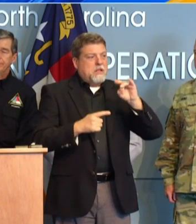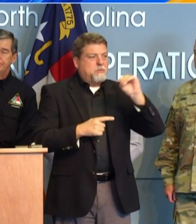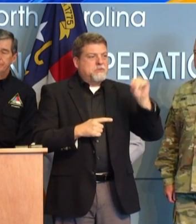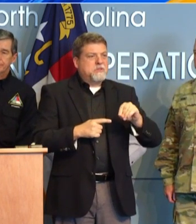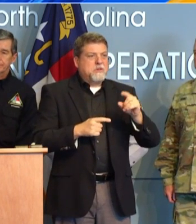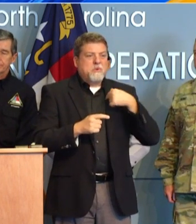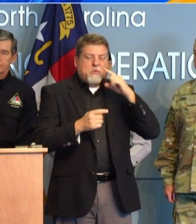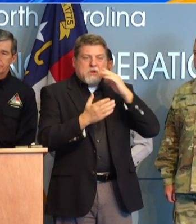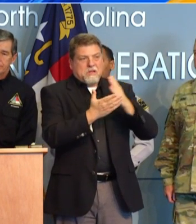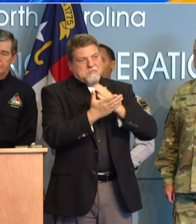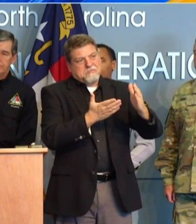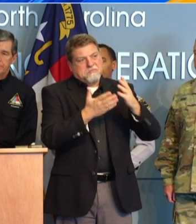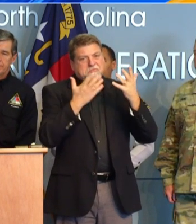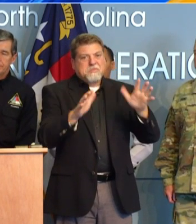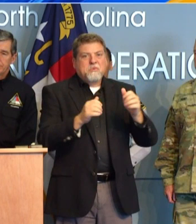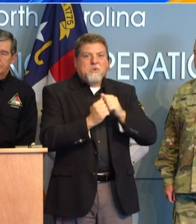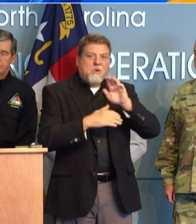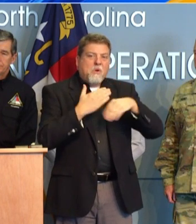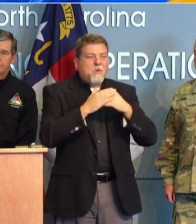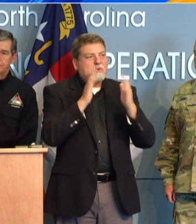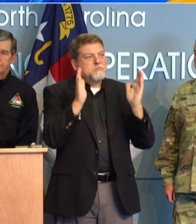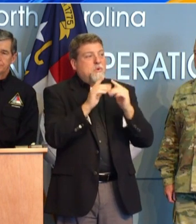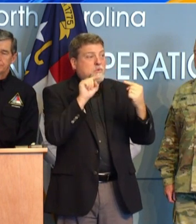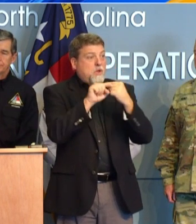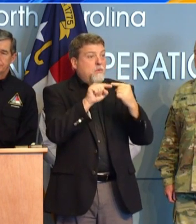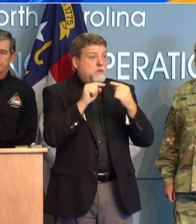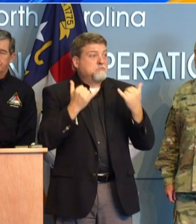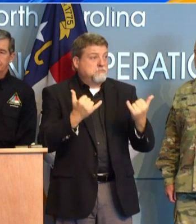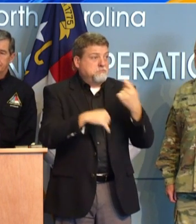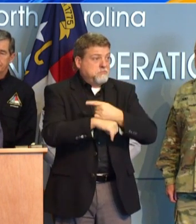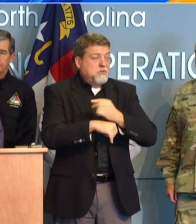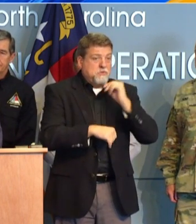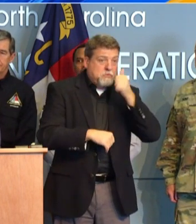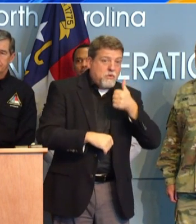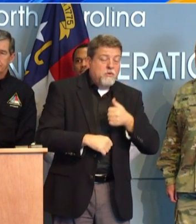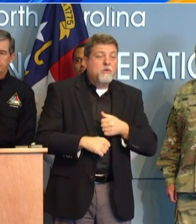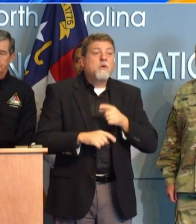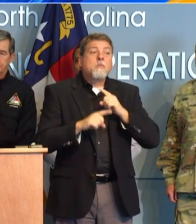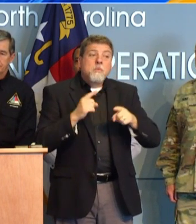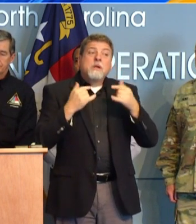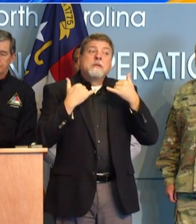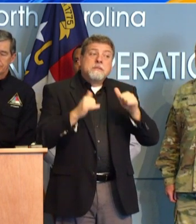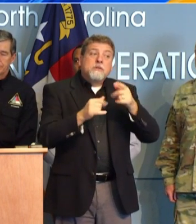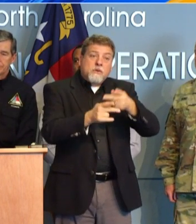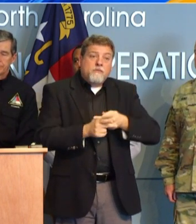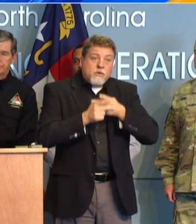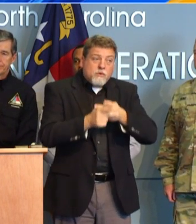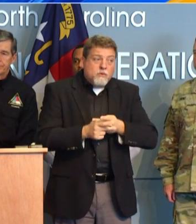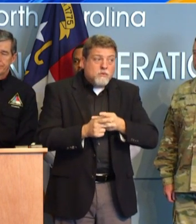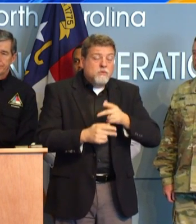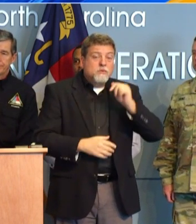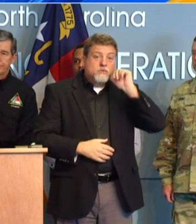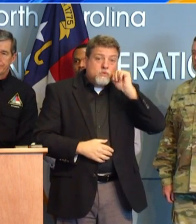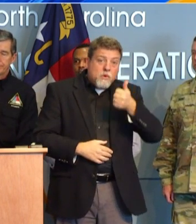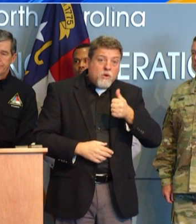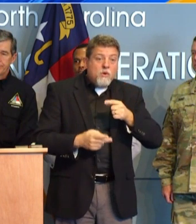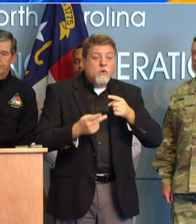AS WELL THROUGHOUT THE DAY AND POSSIBLY -- MANY OF THOSE ROADS, PROBABLY 75 TO 80% WILL